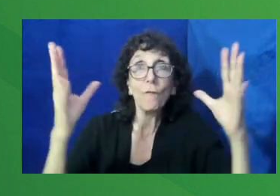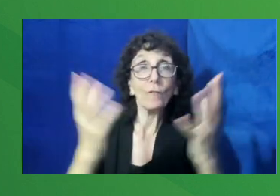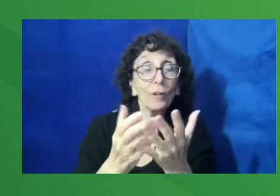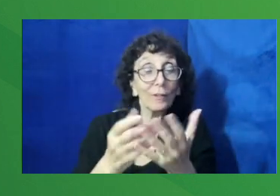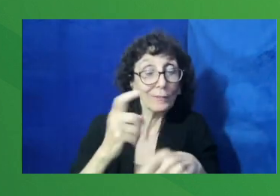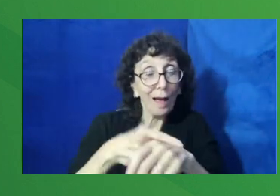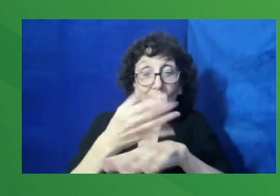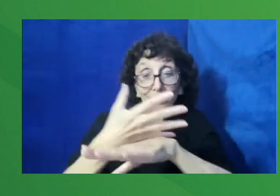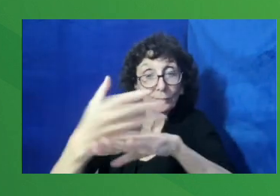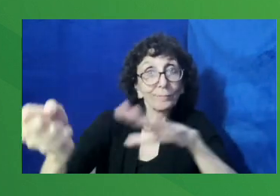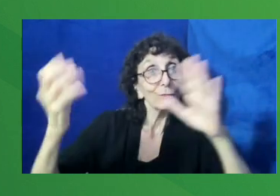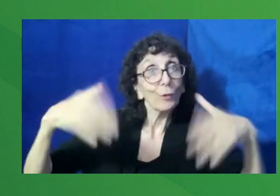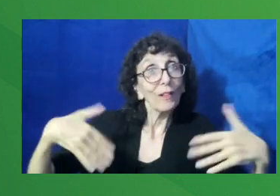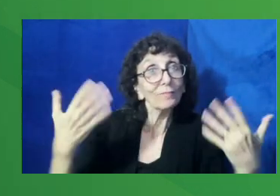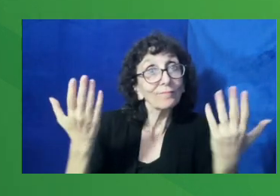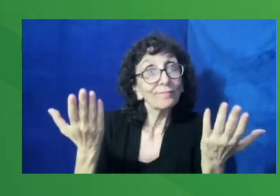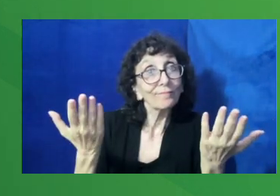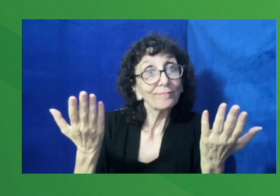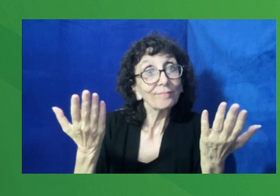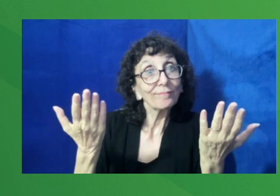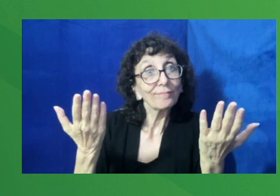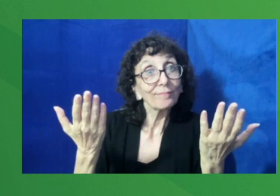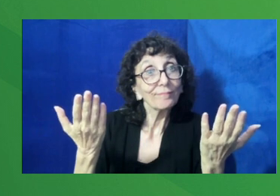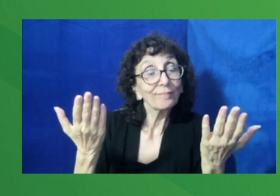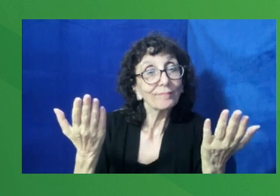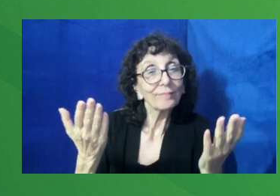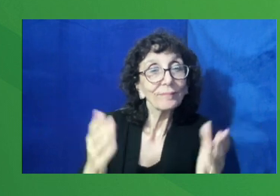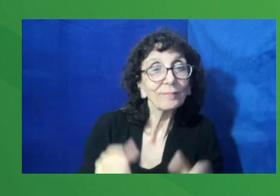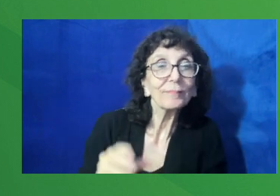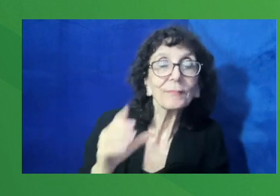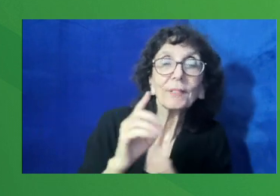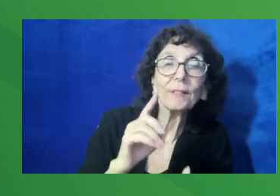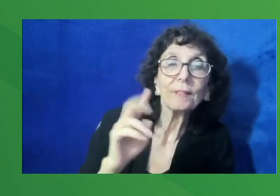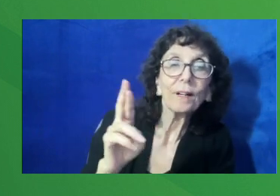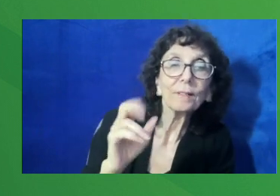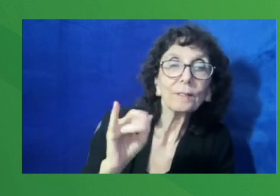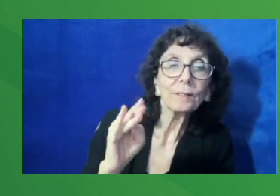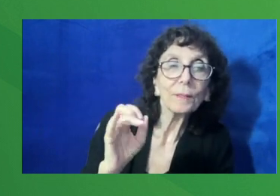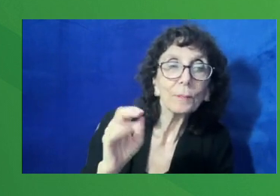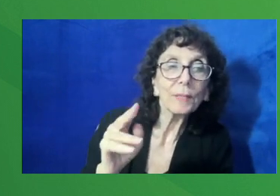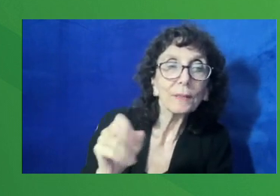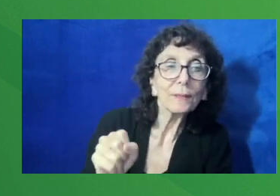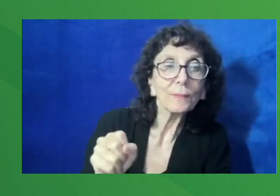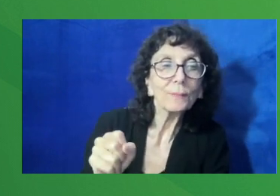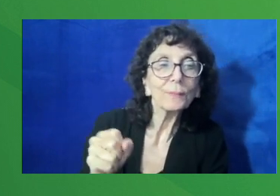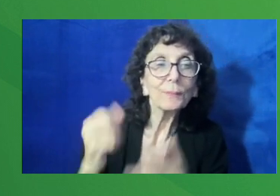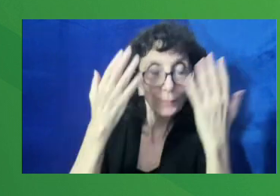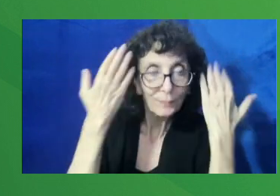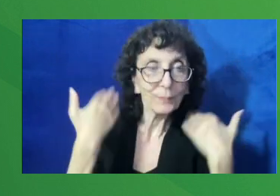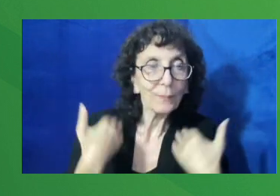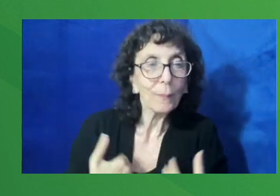Dr Simmons. I think I would sum it up by saying that